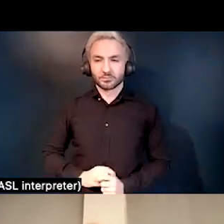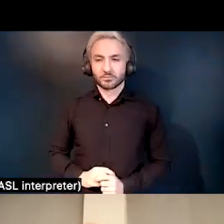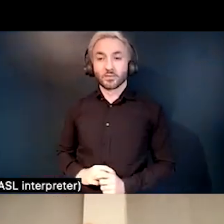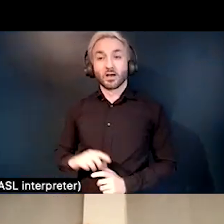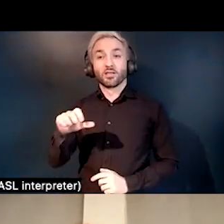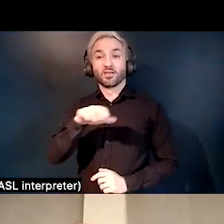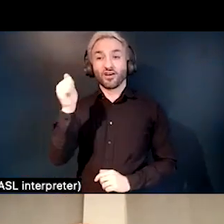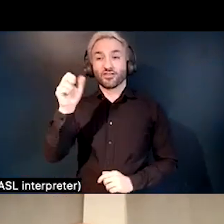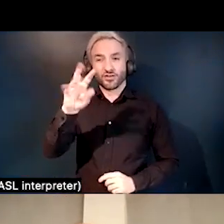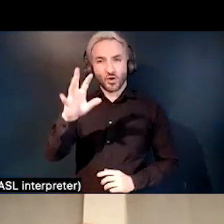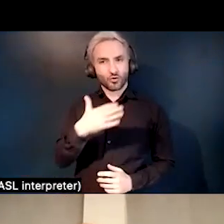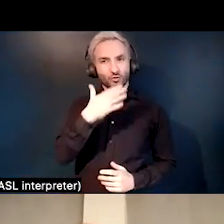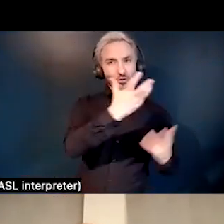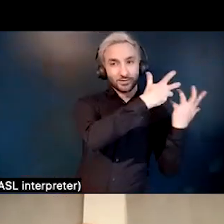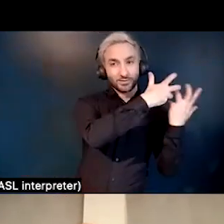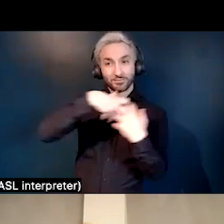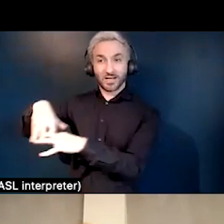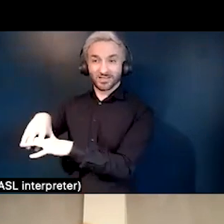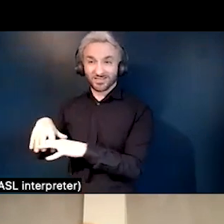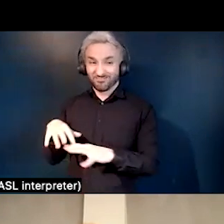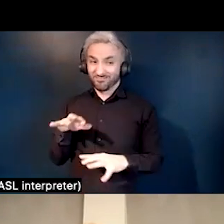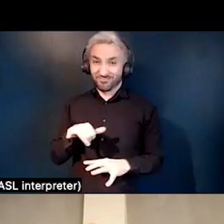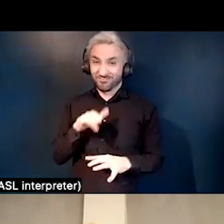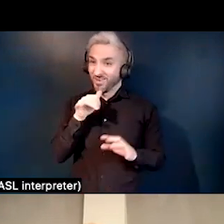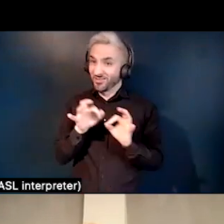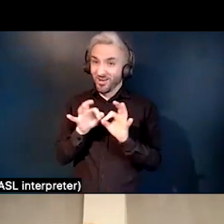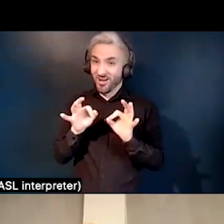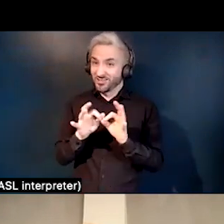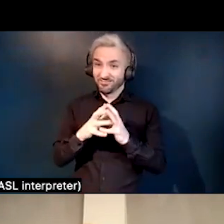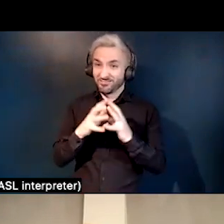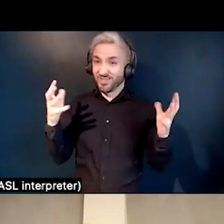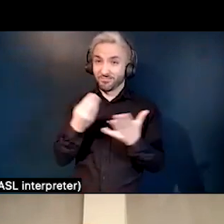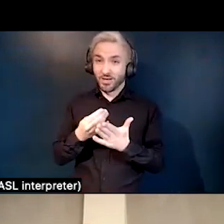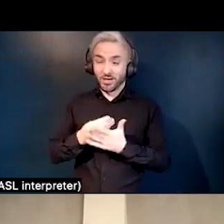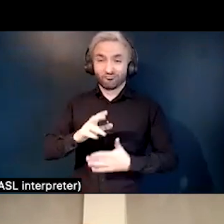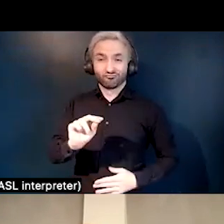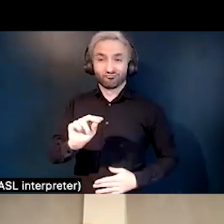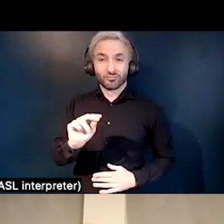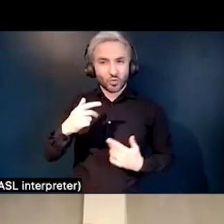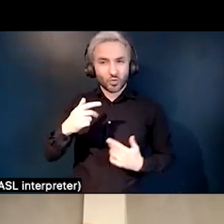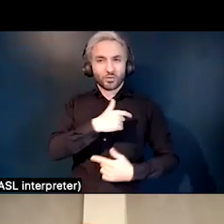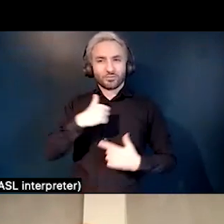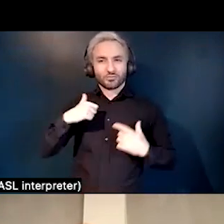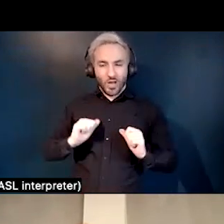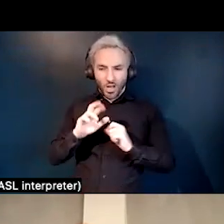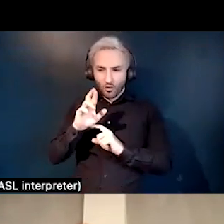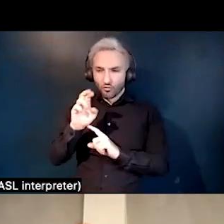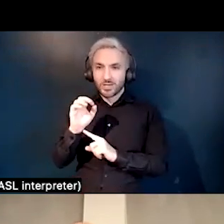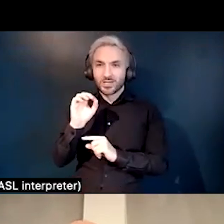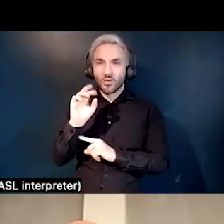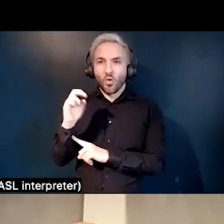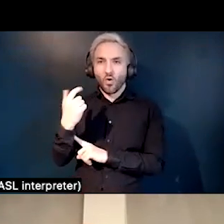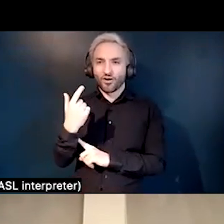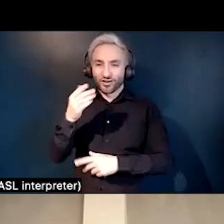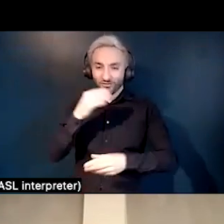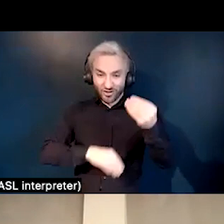chain doesn't cost you a lot of money. So we try to take rework out of the system. An everyday